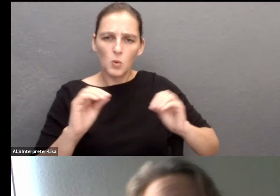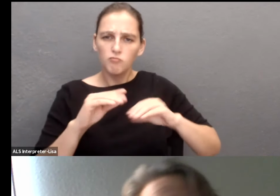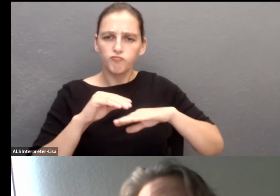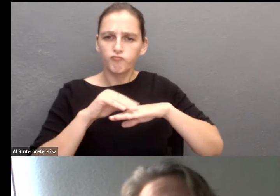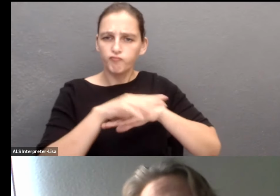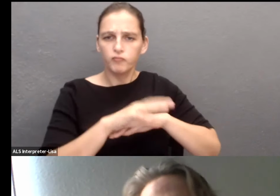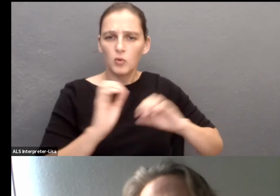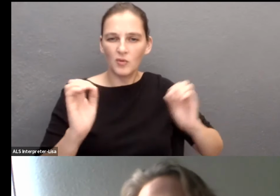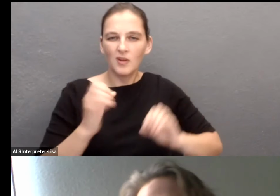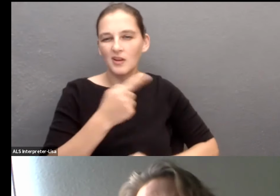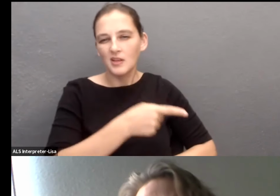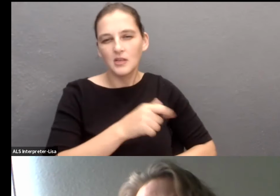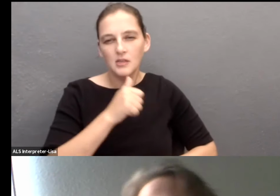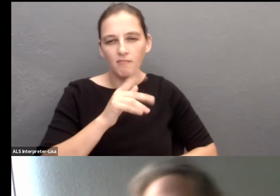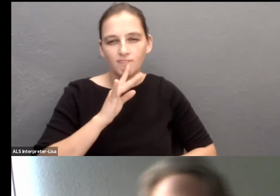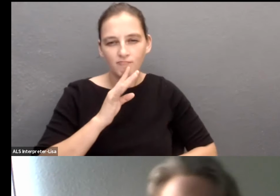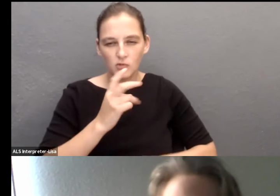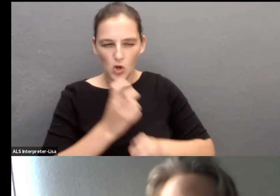He's nonverbal so it's kind of hard to tell sometimes.